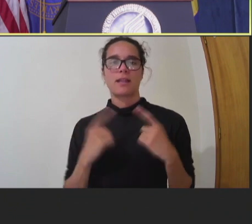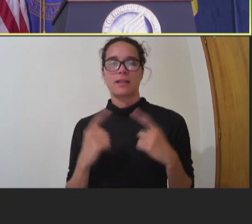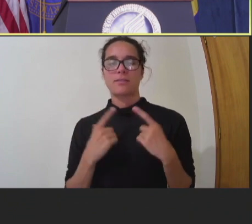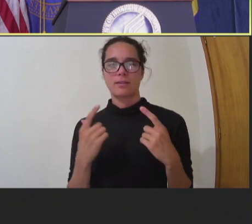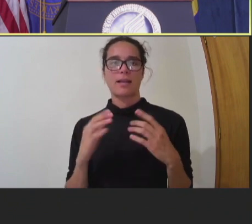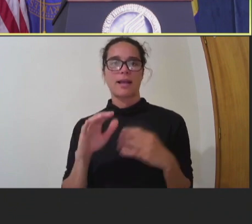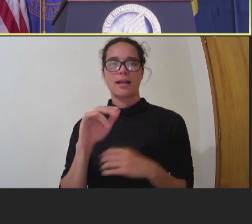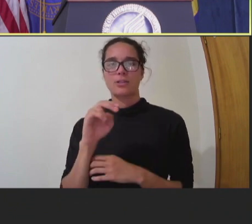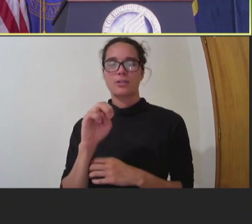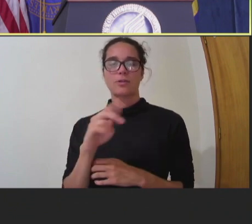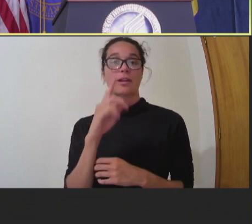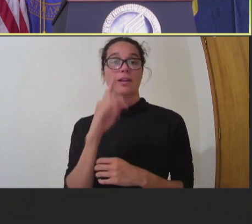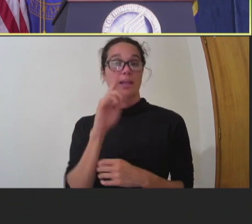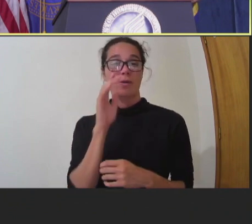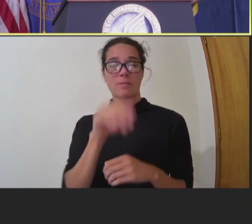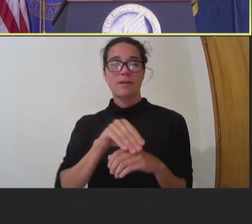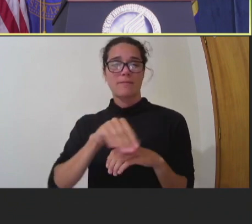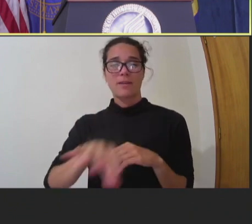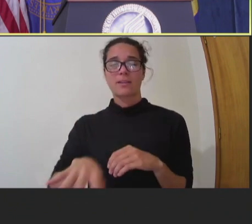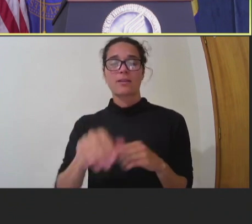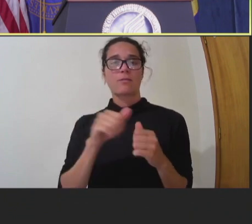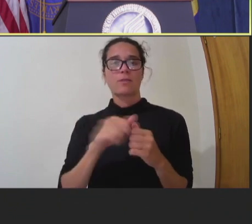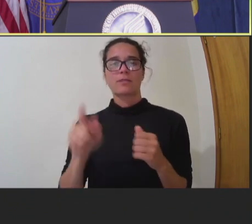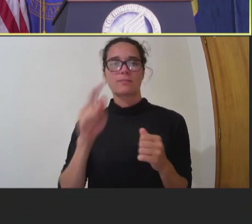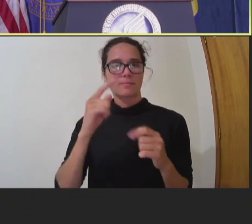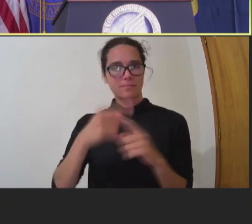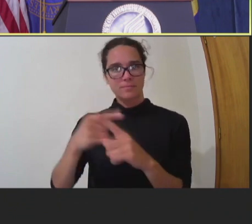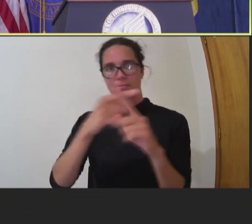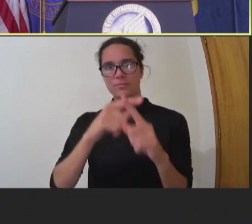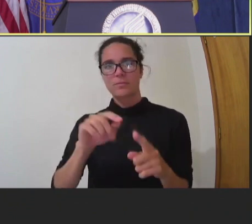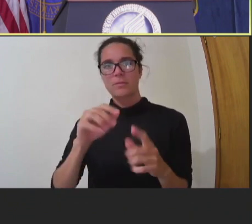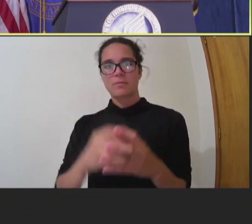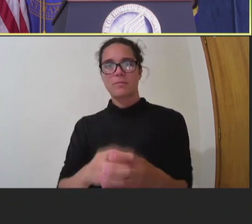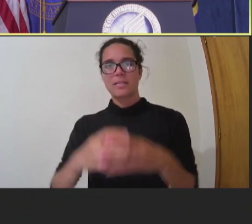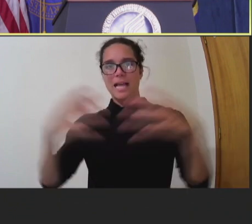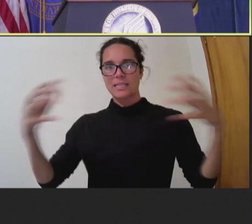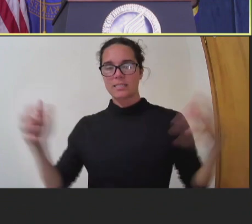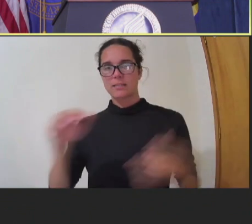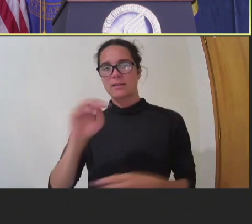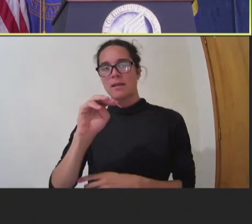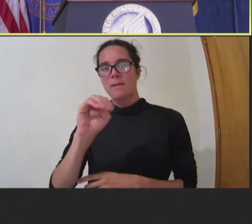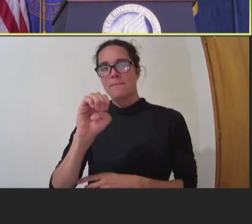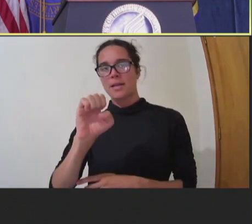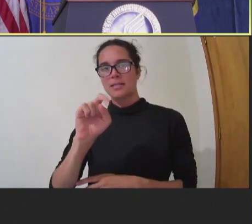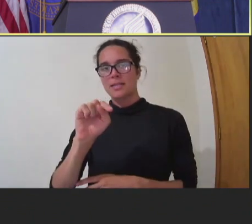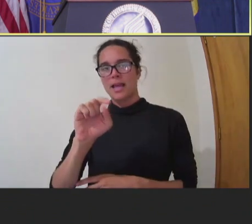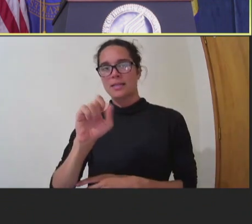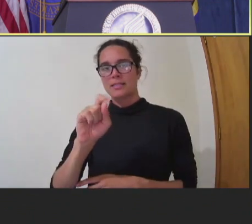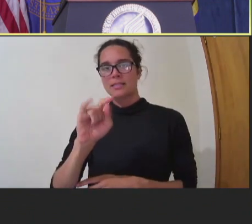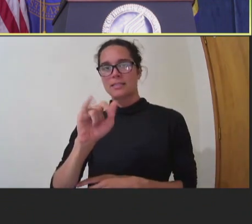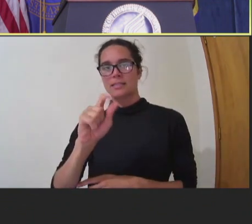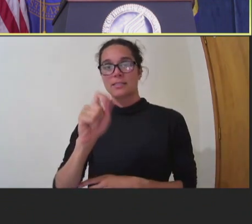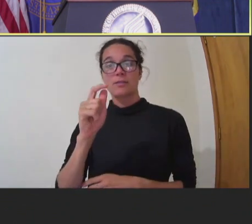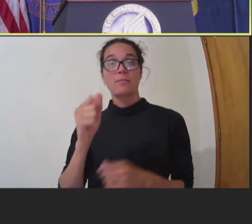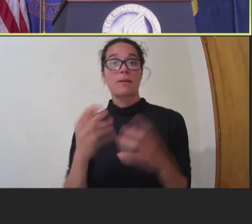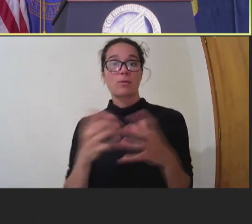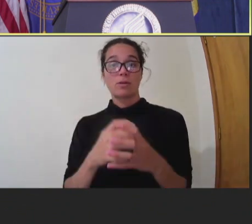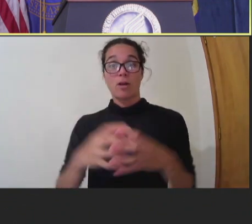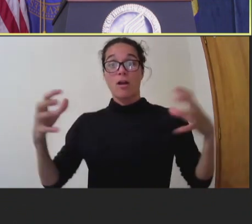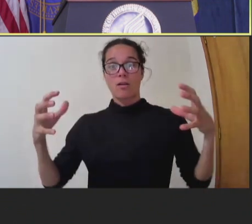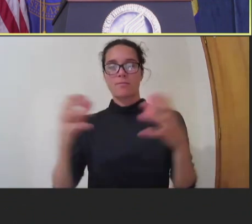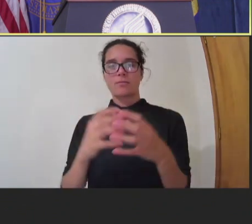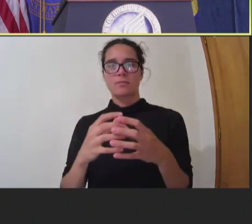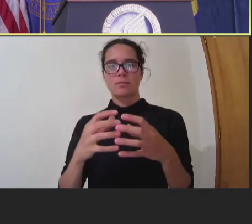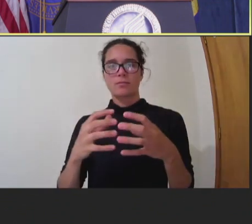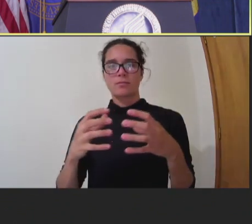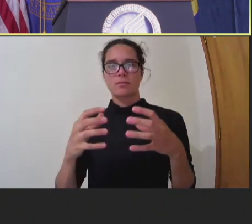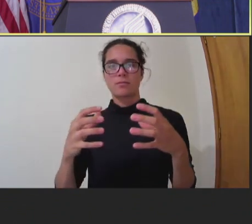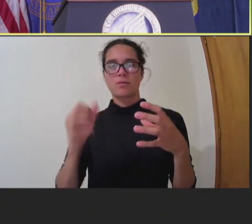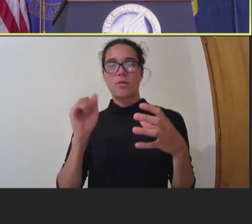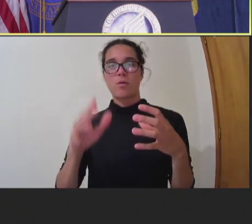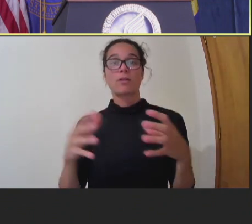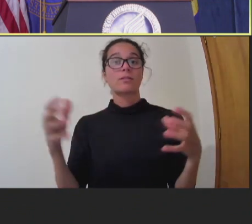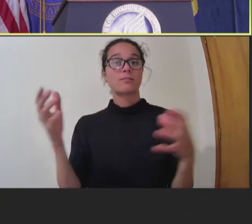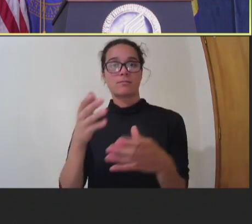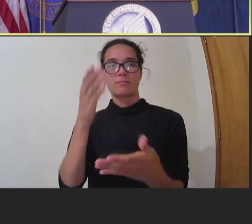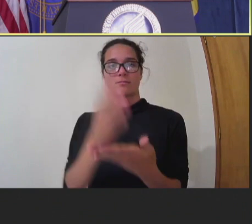specifically targeting metastases. It's slowing or maybe stopping the growth of metastatic lesions.